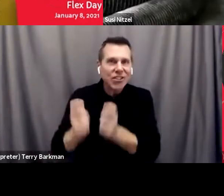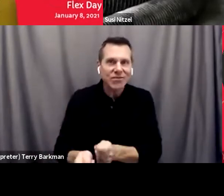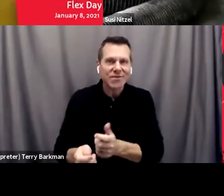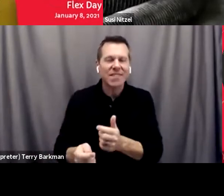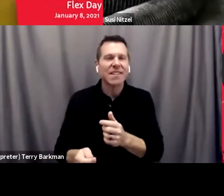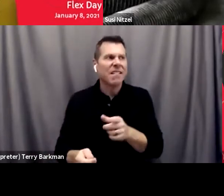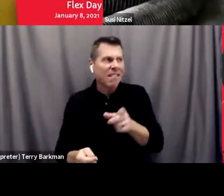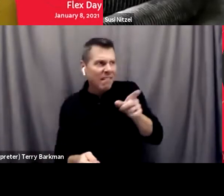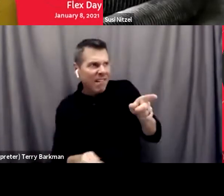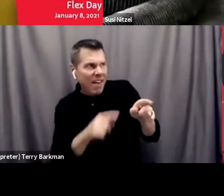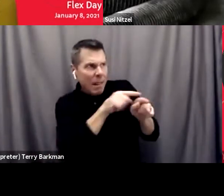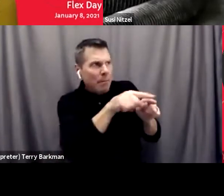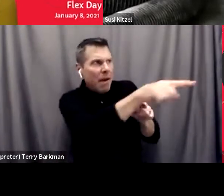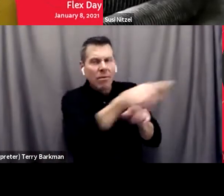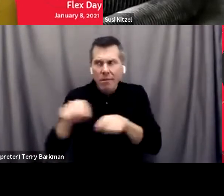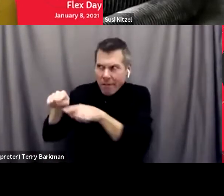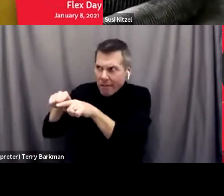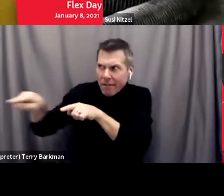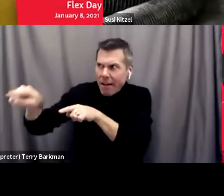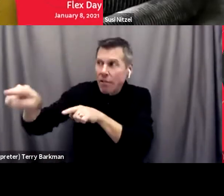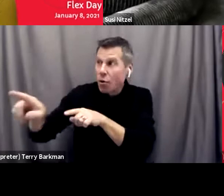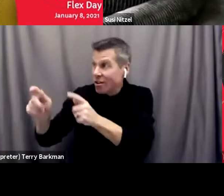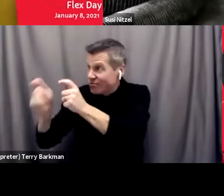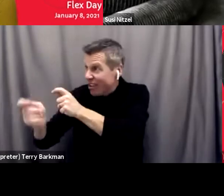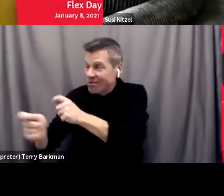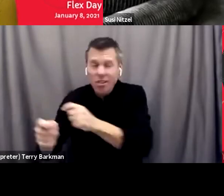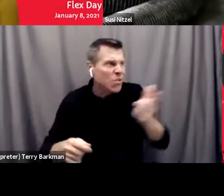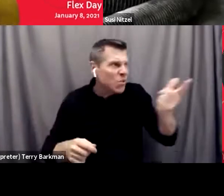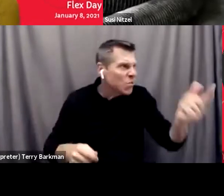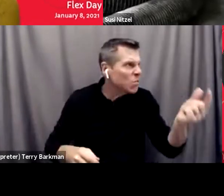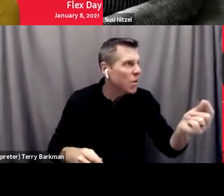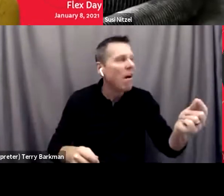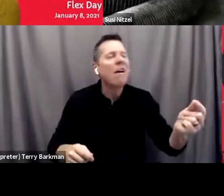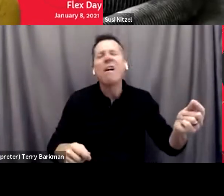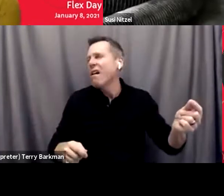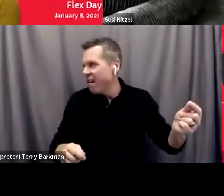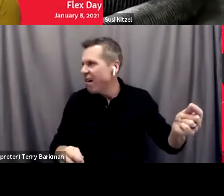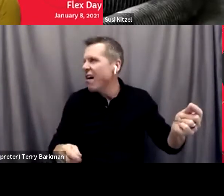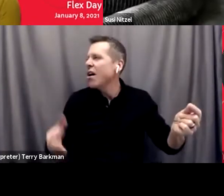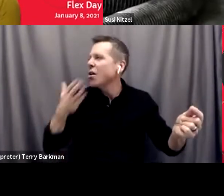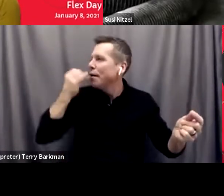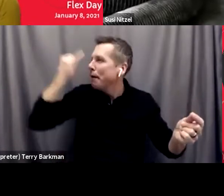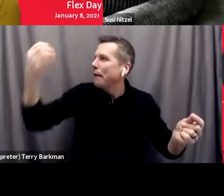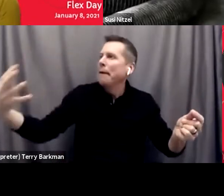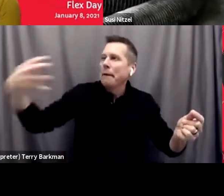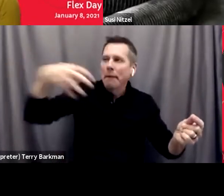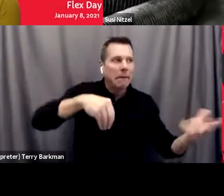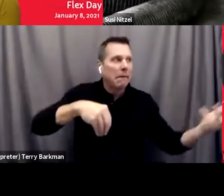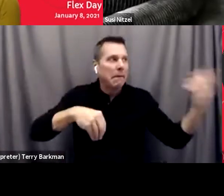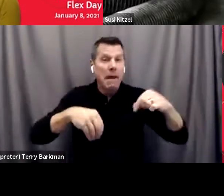pathways and how we can implement those strategies within our pathway, and culture, education and society. We get to use what